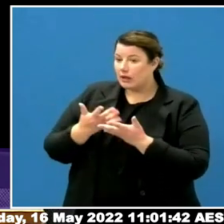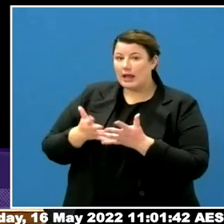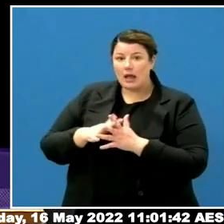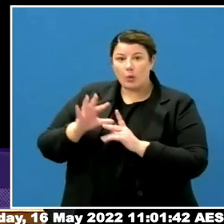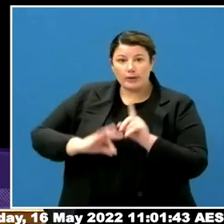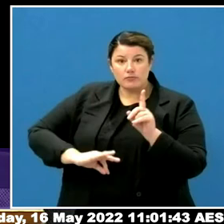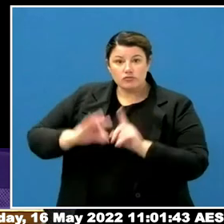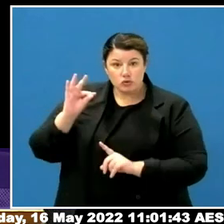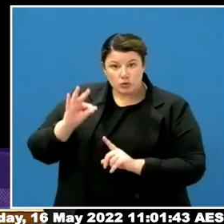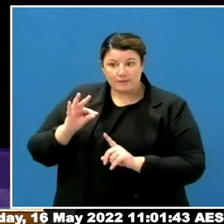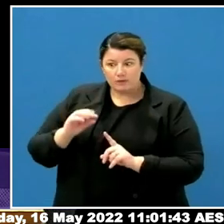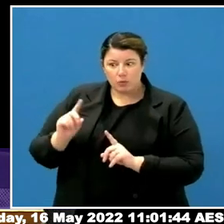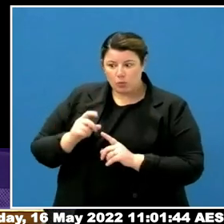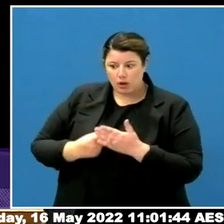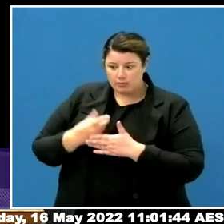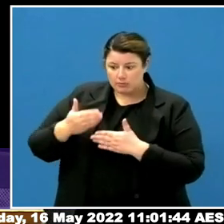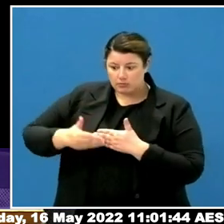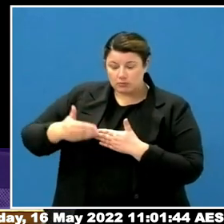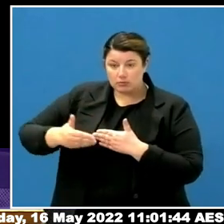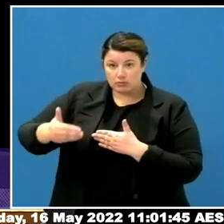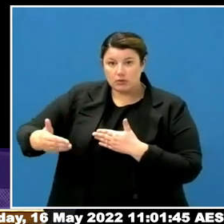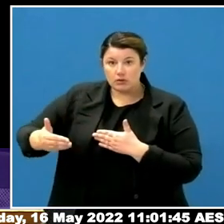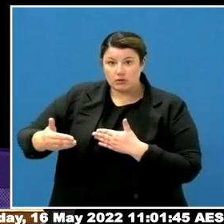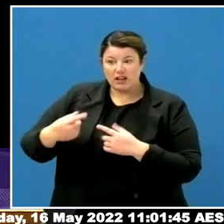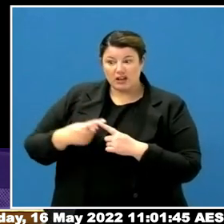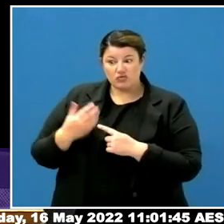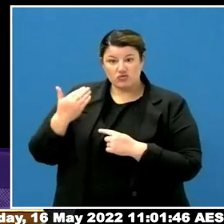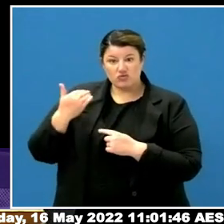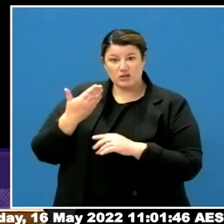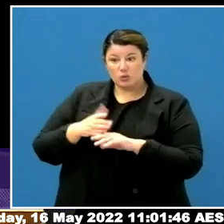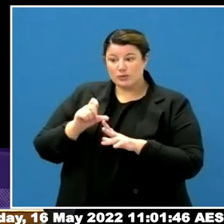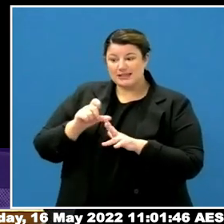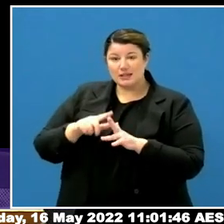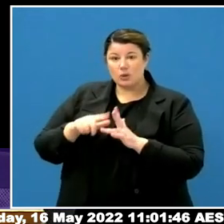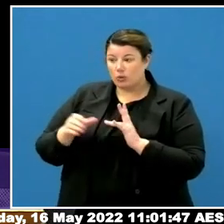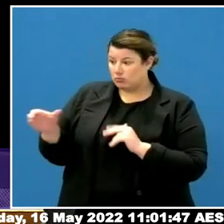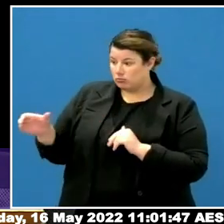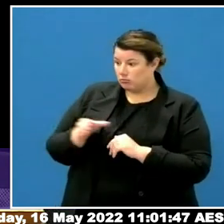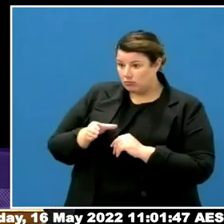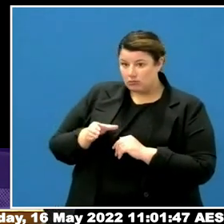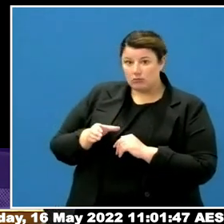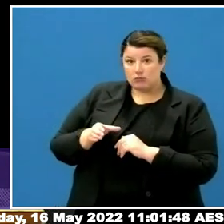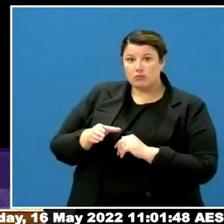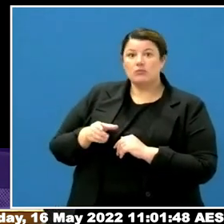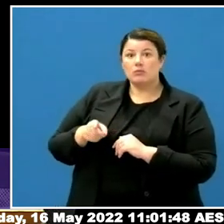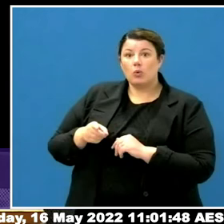most importantly, the changes that have been introduced recently or are in programs to try